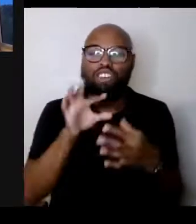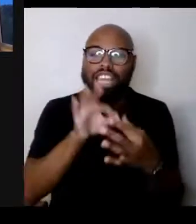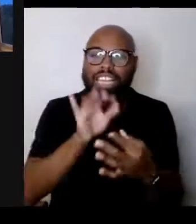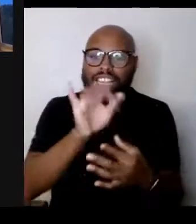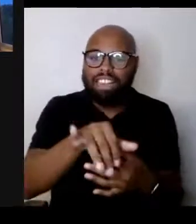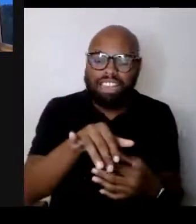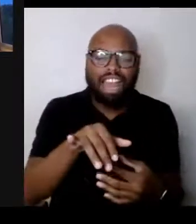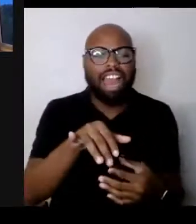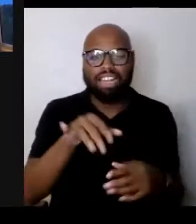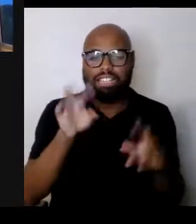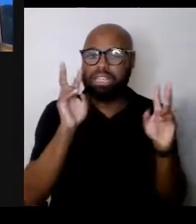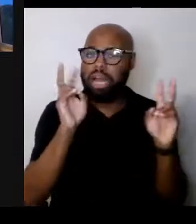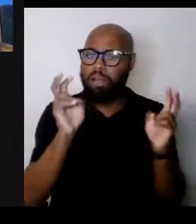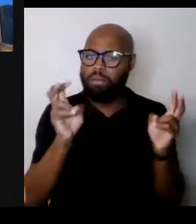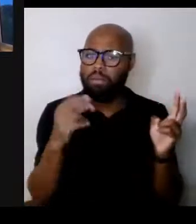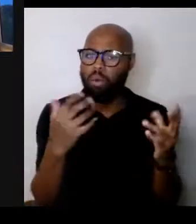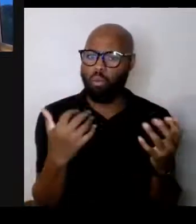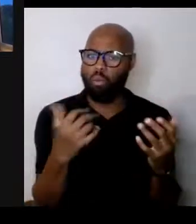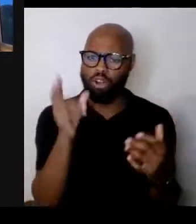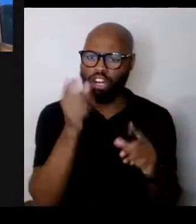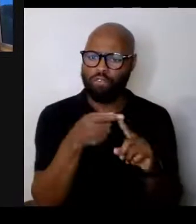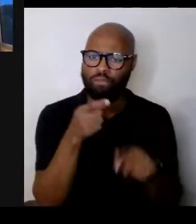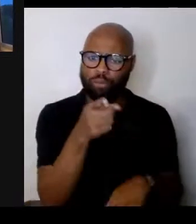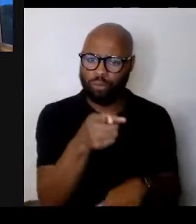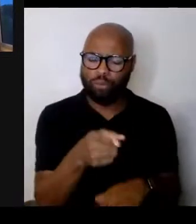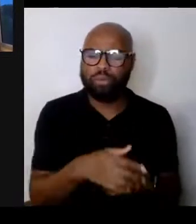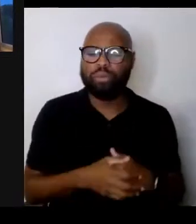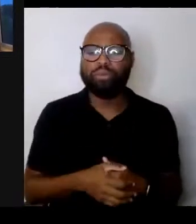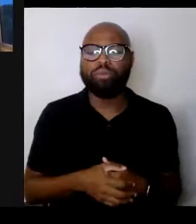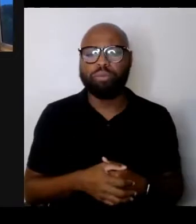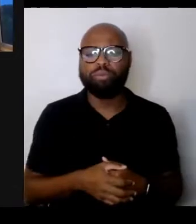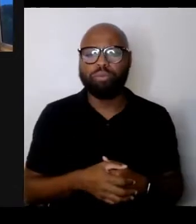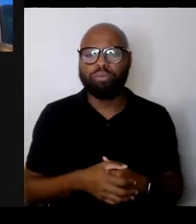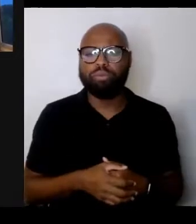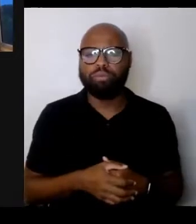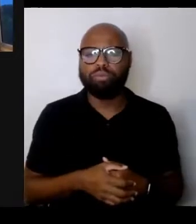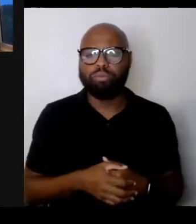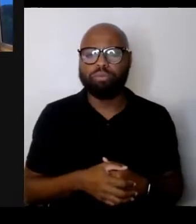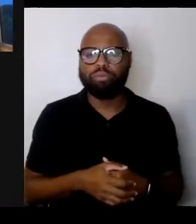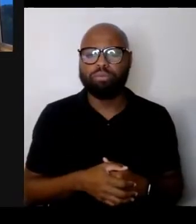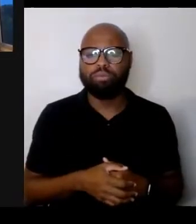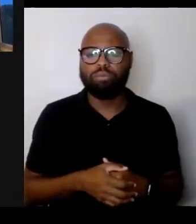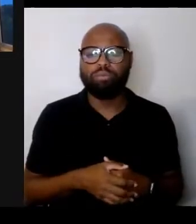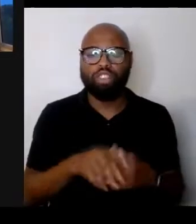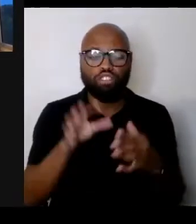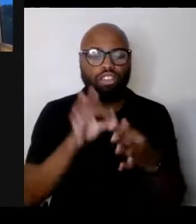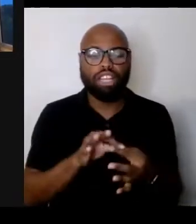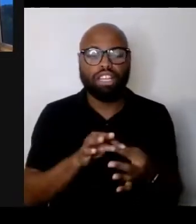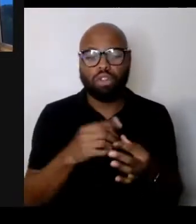we wanted to hear from you about the mental and emotional concerns or issues